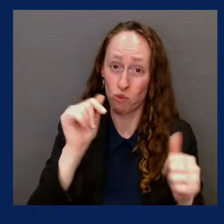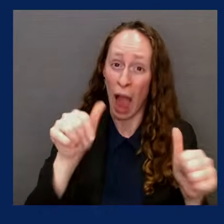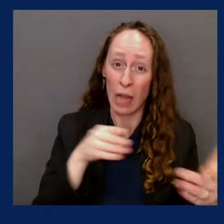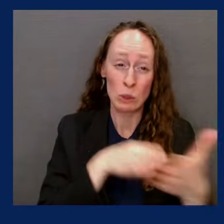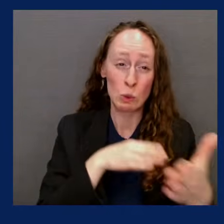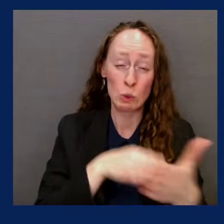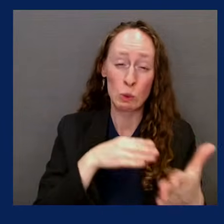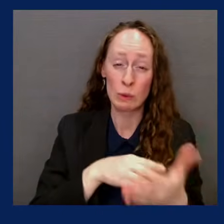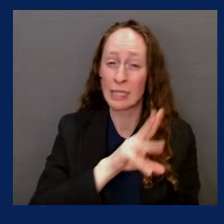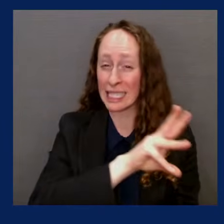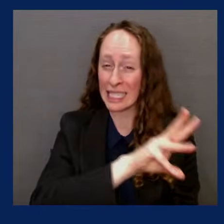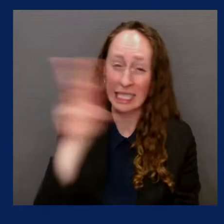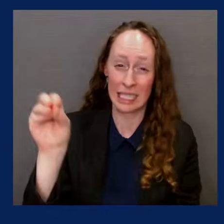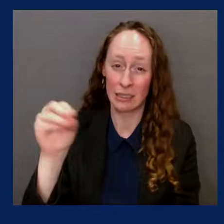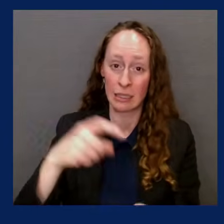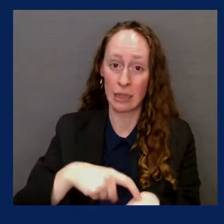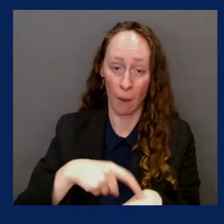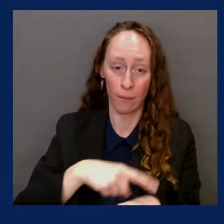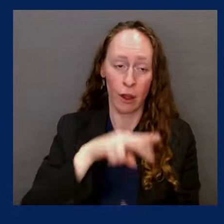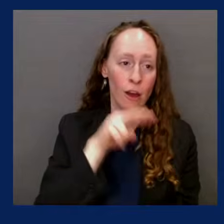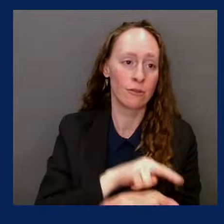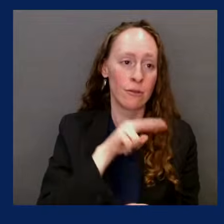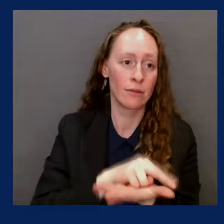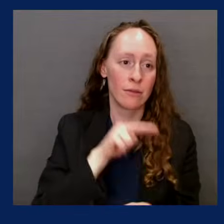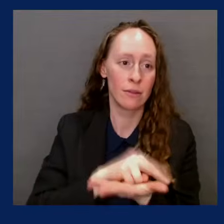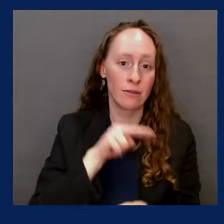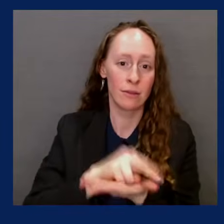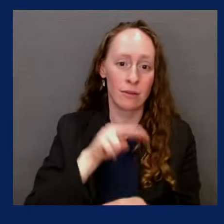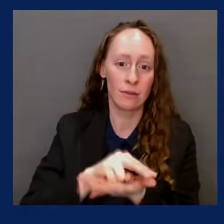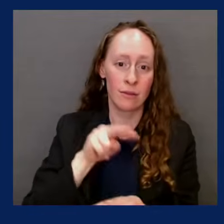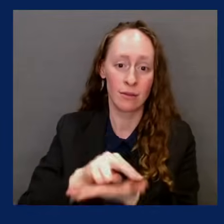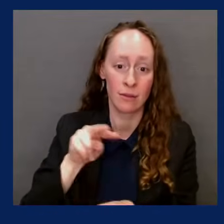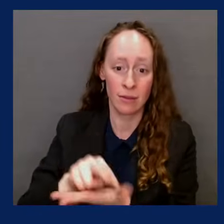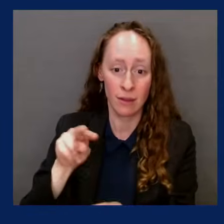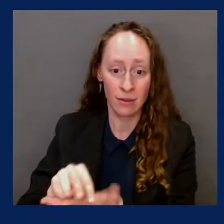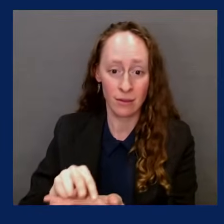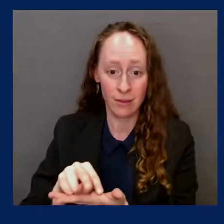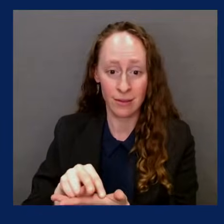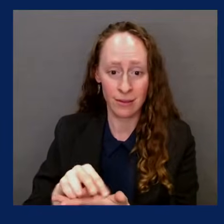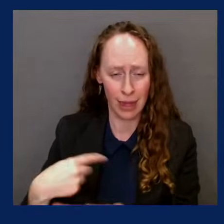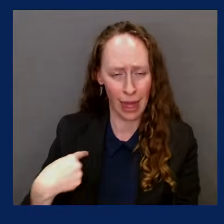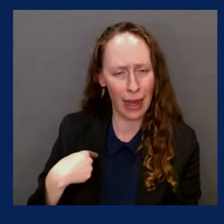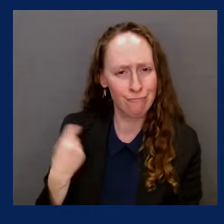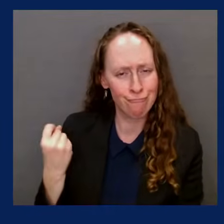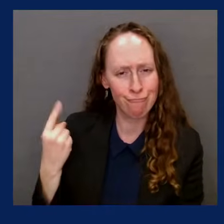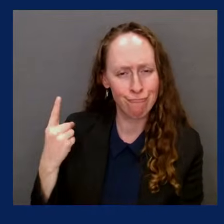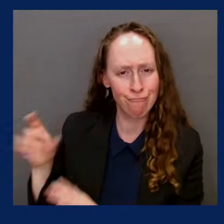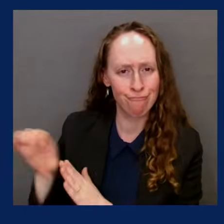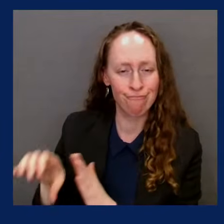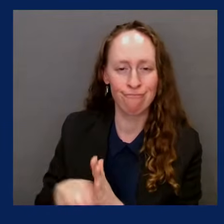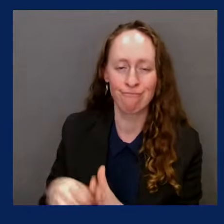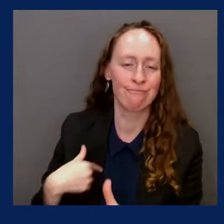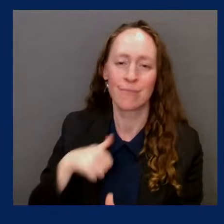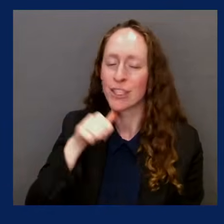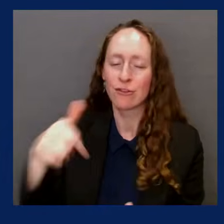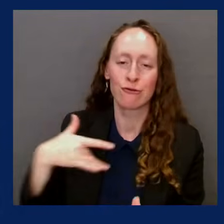The Press: And if I may, very quickly -- in the 18 days since Hama- -- Hamas killed 1,400 Israelis, the Hamas-controlled Gaza Health Ministry